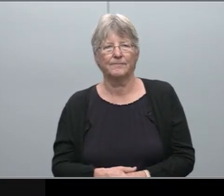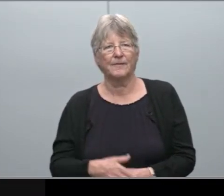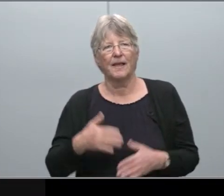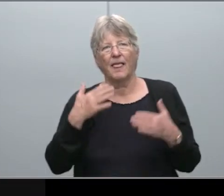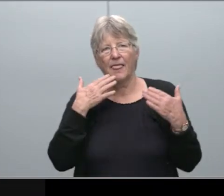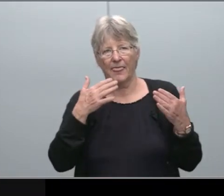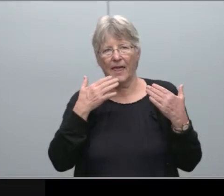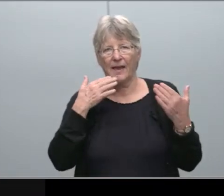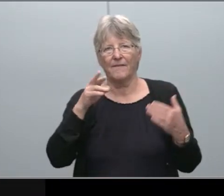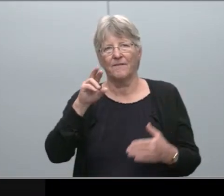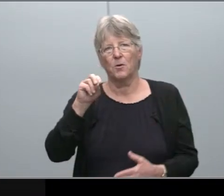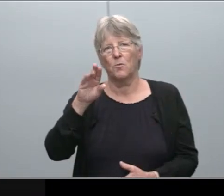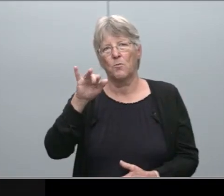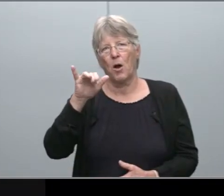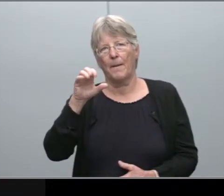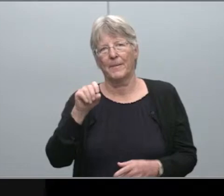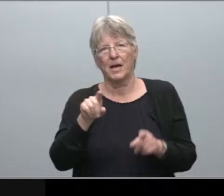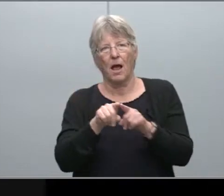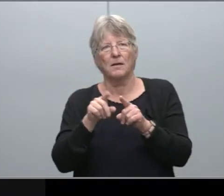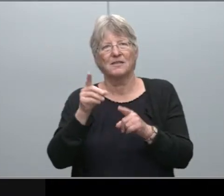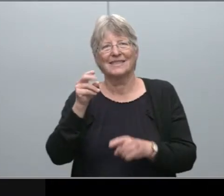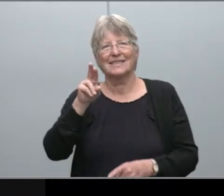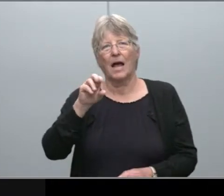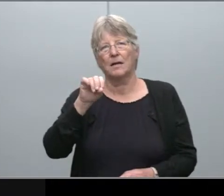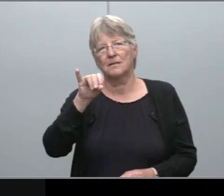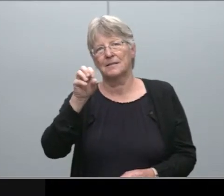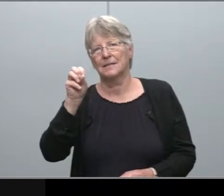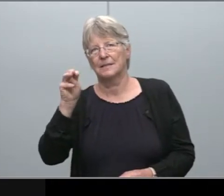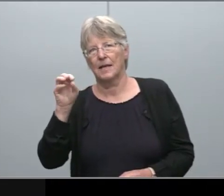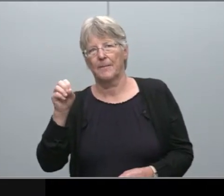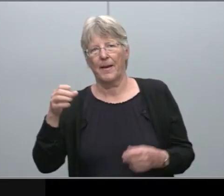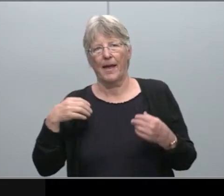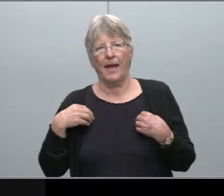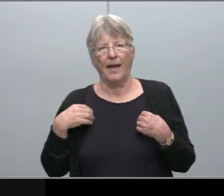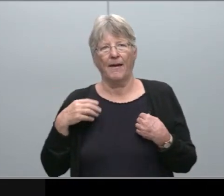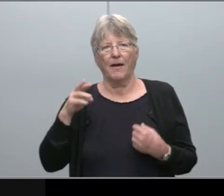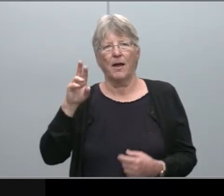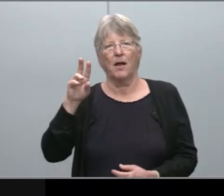you can send an email to CAC for Long Beach,